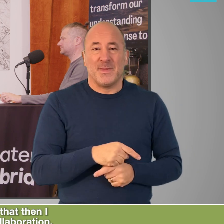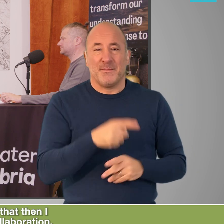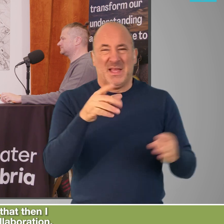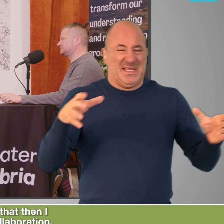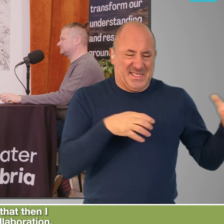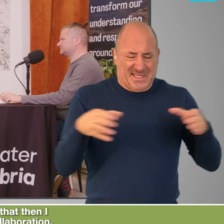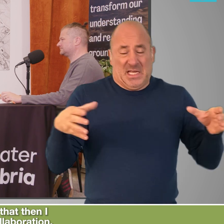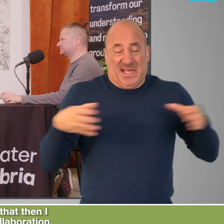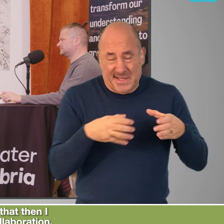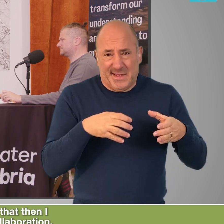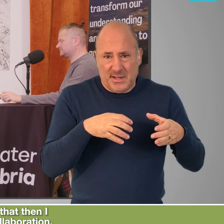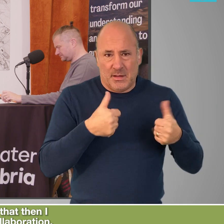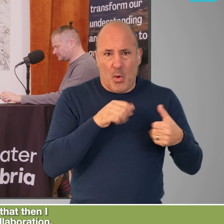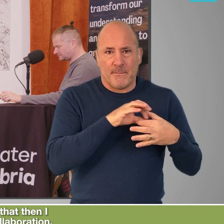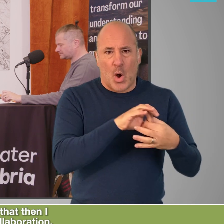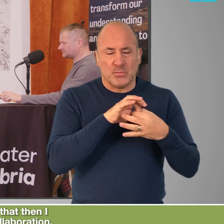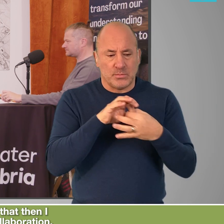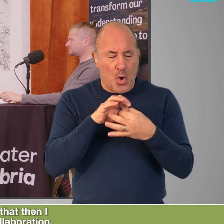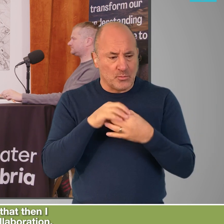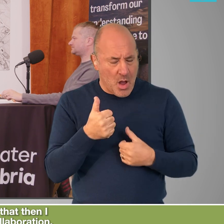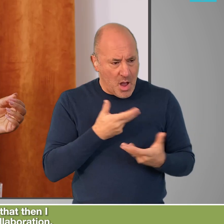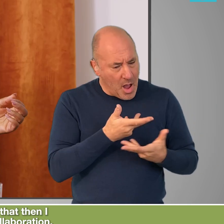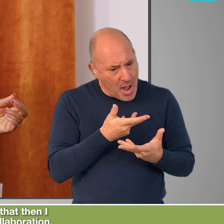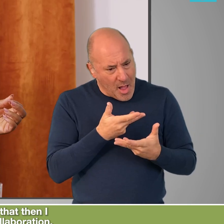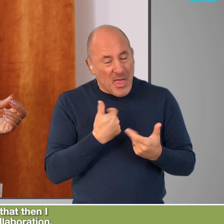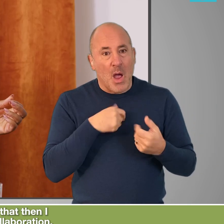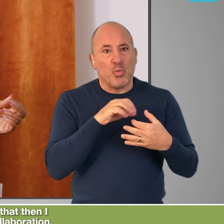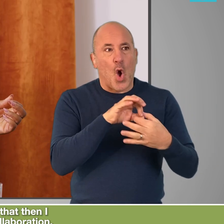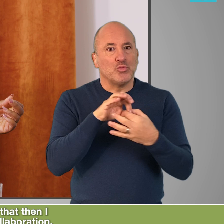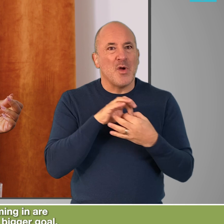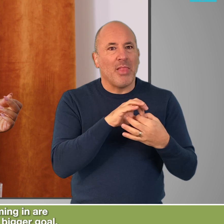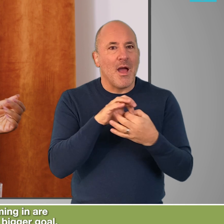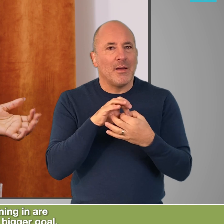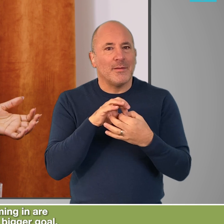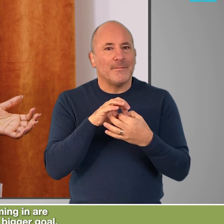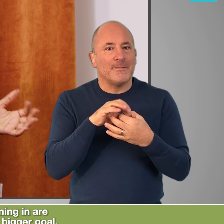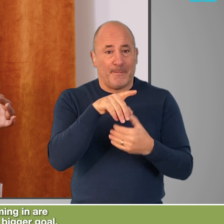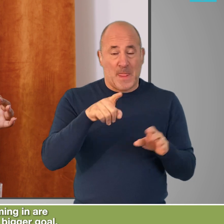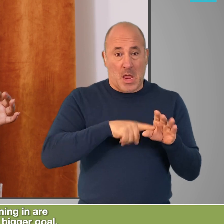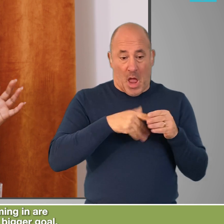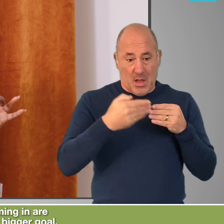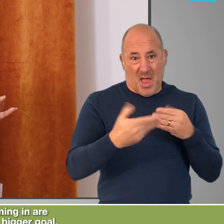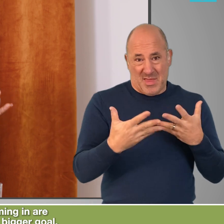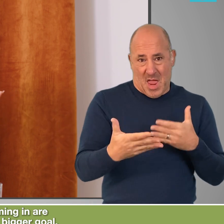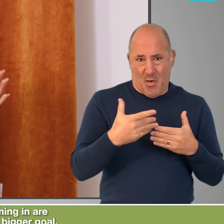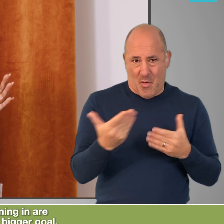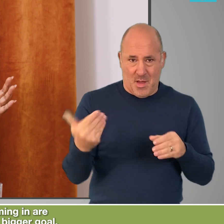building the bonds that then I guess enable the collaboration. The generation coming in are passionate about the bigger goal,